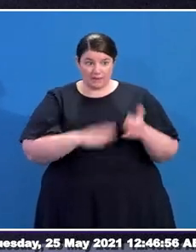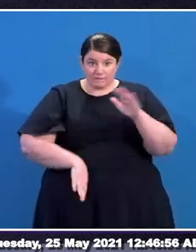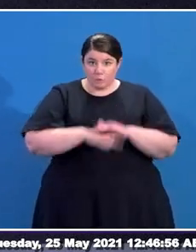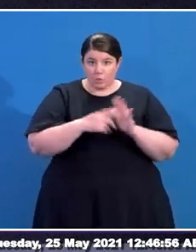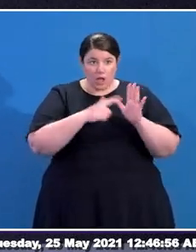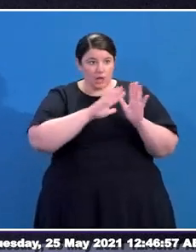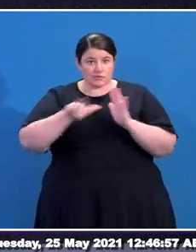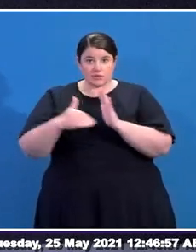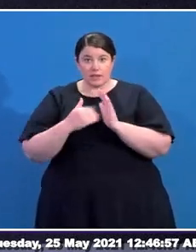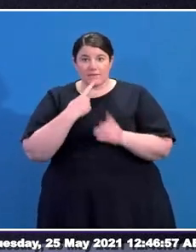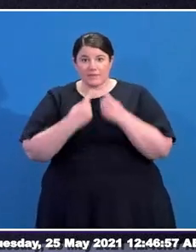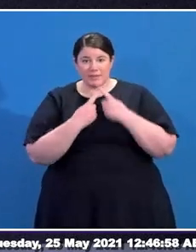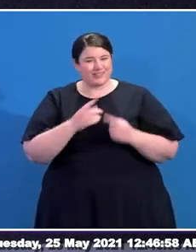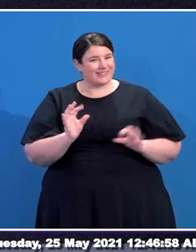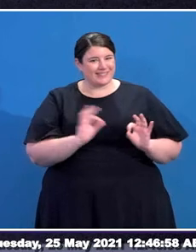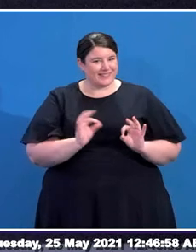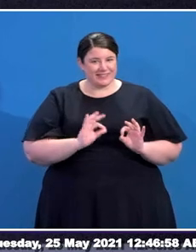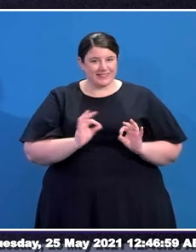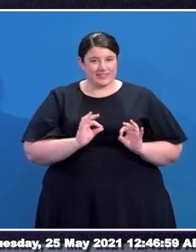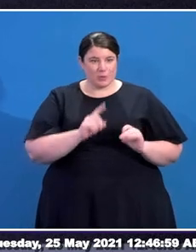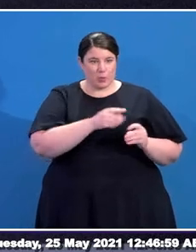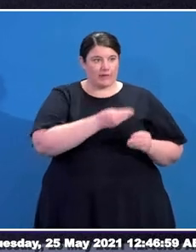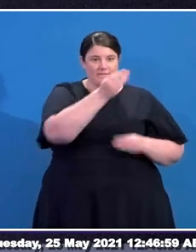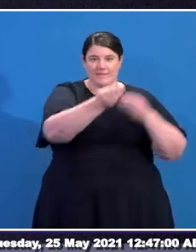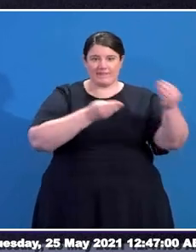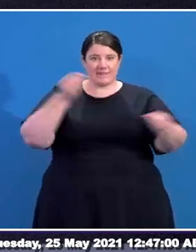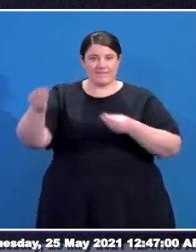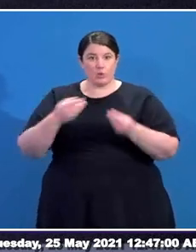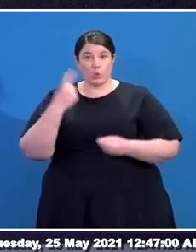about what had been referred, who was it referred to